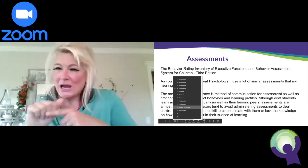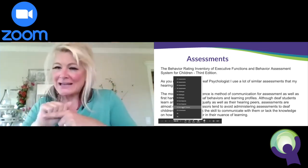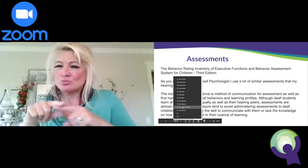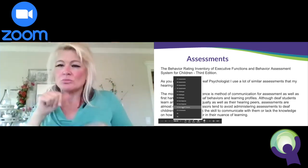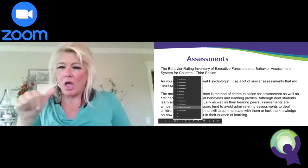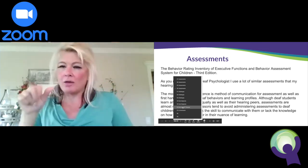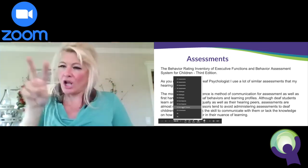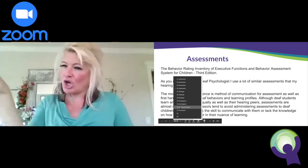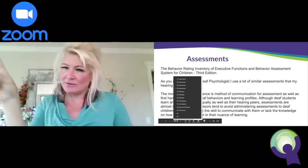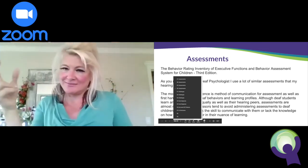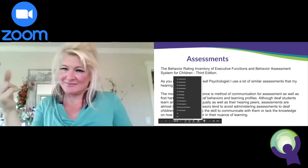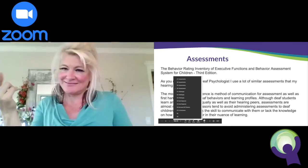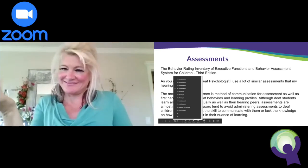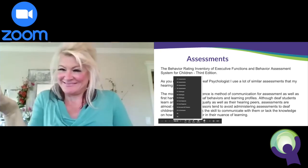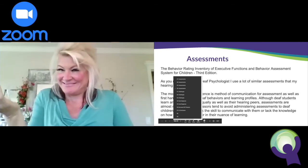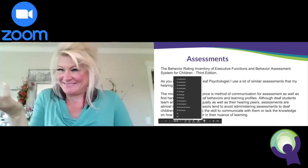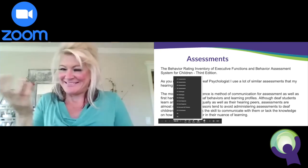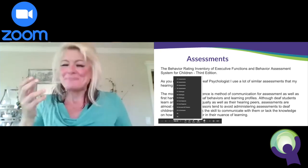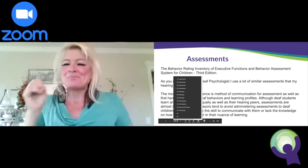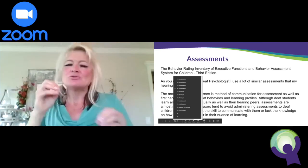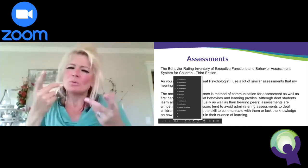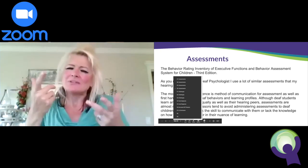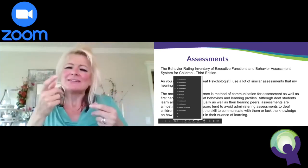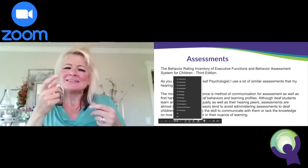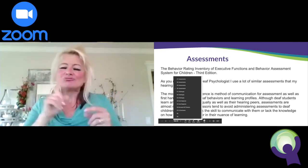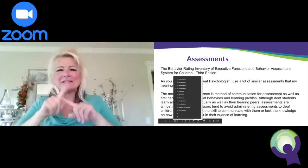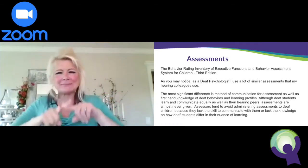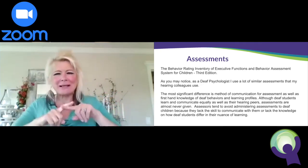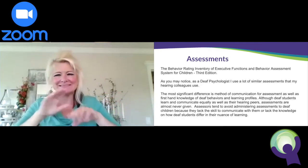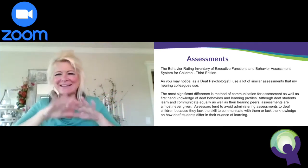parent, maybe they're not necessarily going to respond to their name but they'll respond to a behavior,